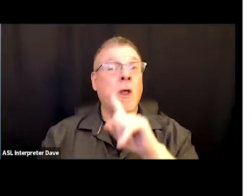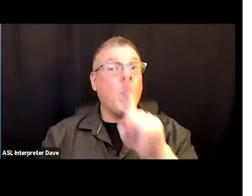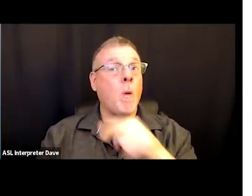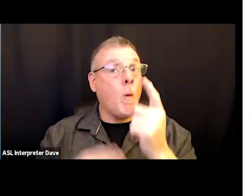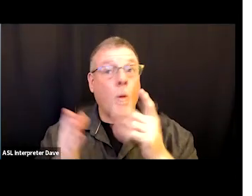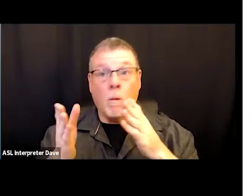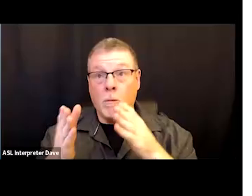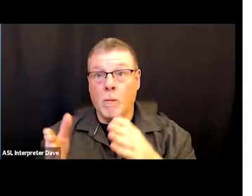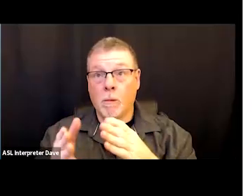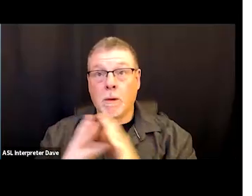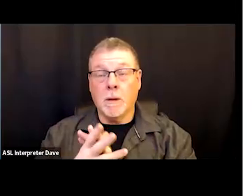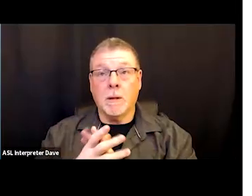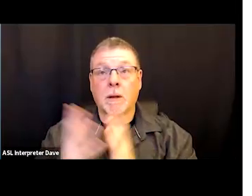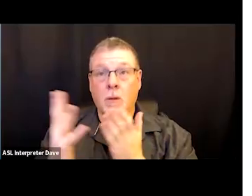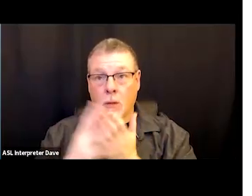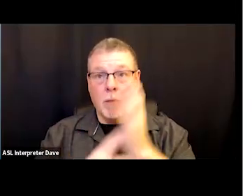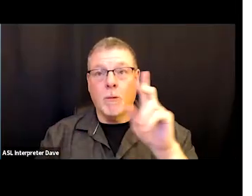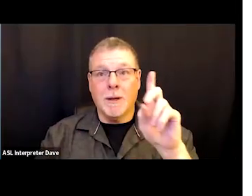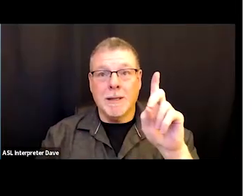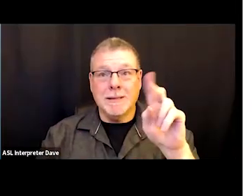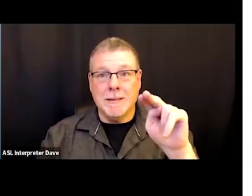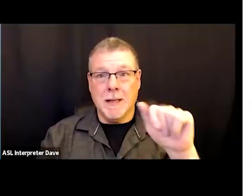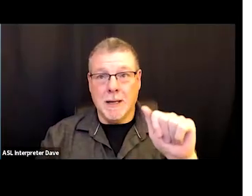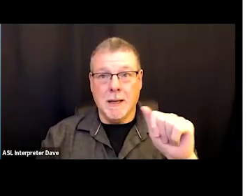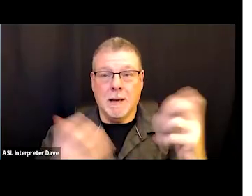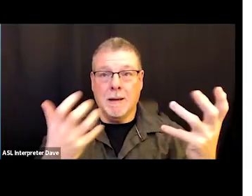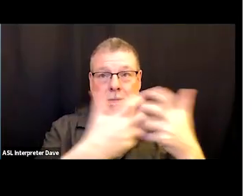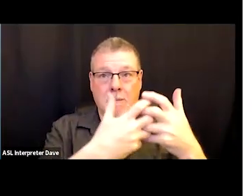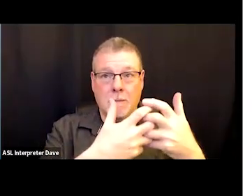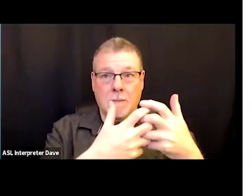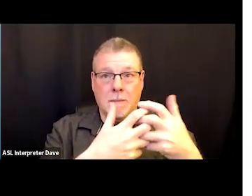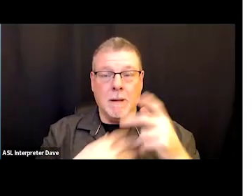is through a DNA-matched urine collection.